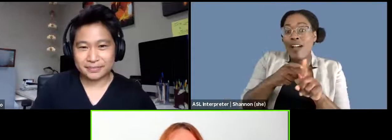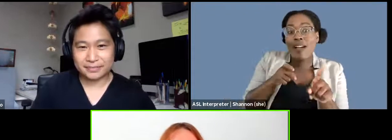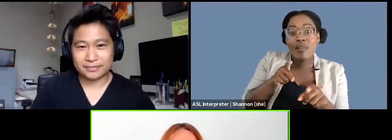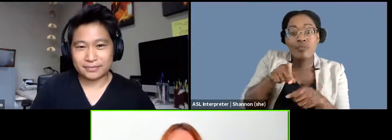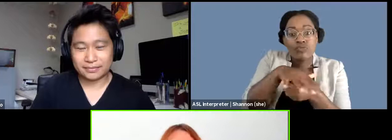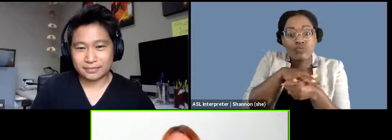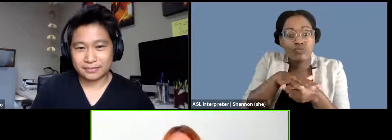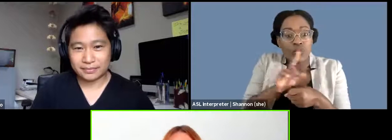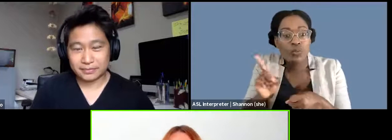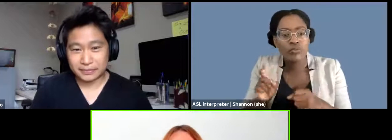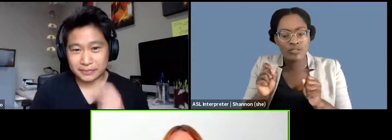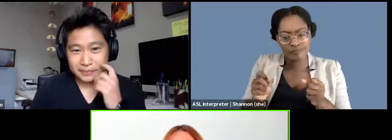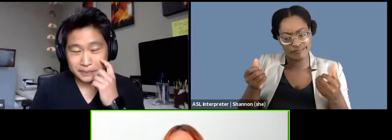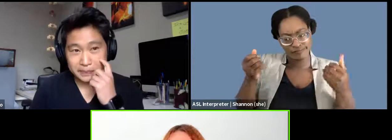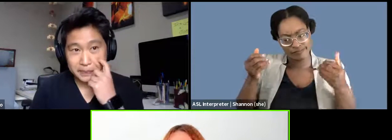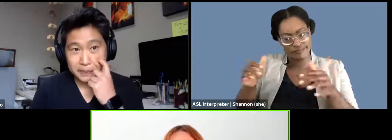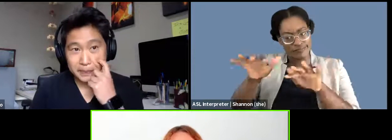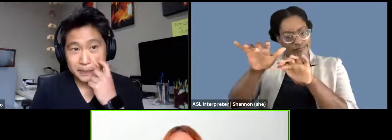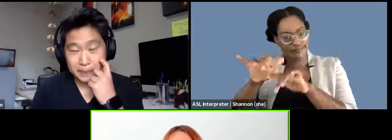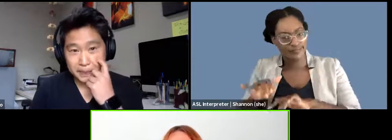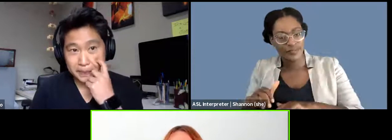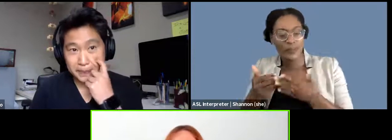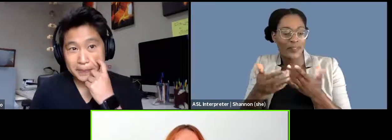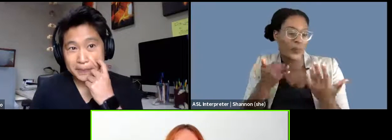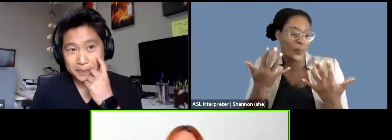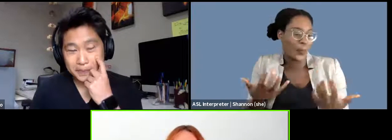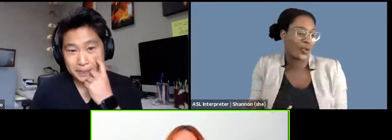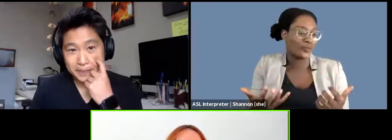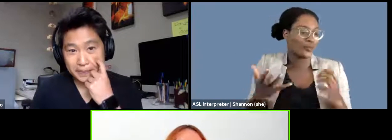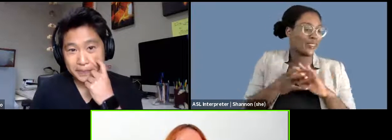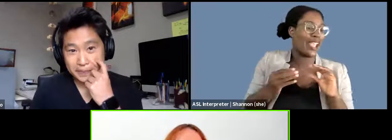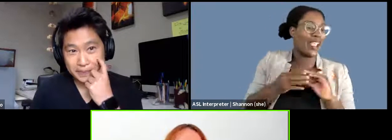and anything you want to say in the chat, please. Feel free to do so, obviously inclusively.